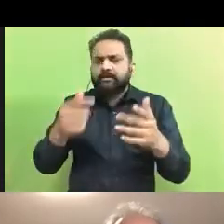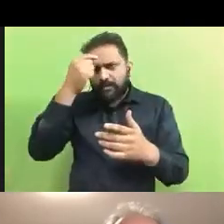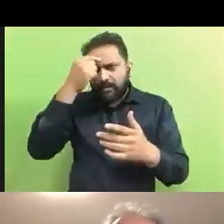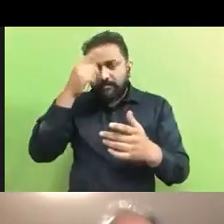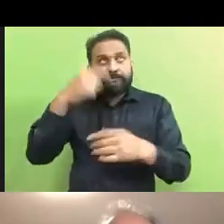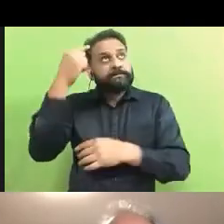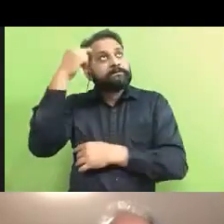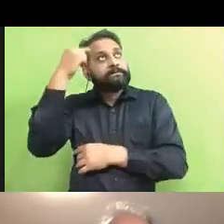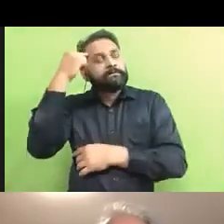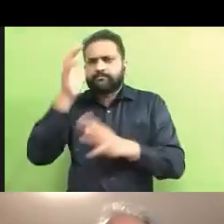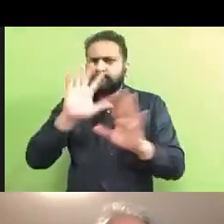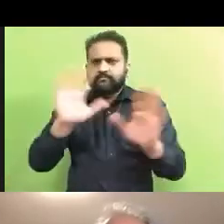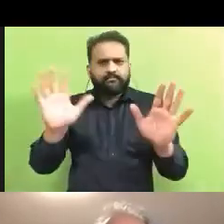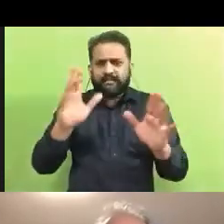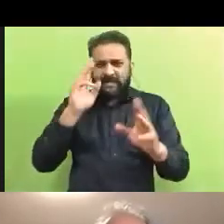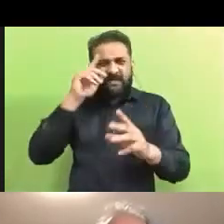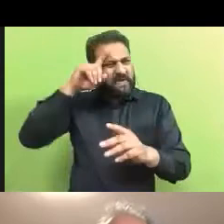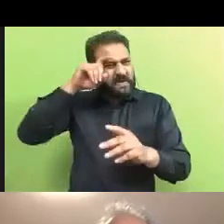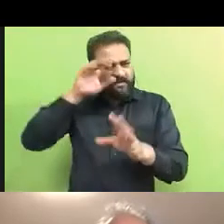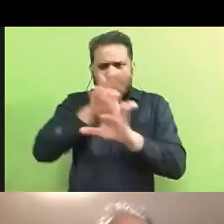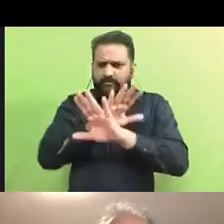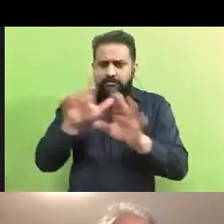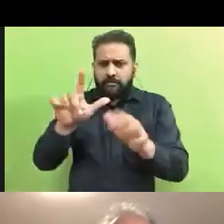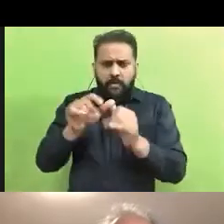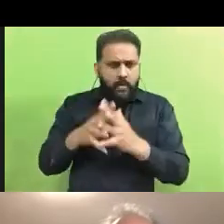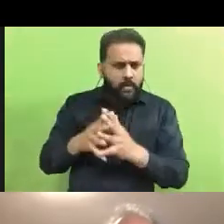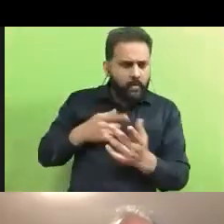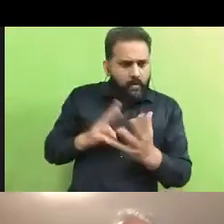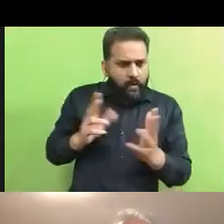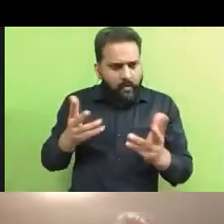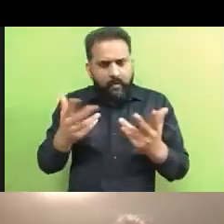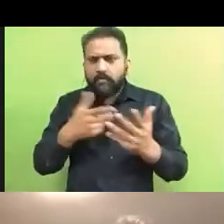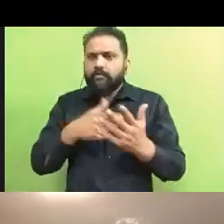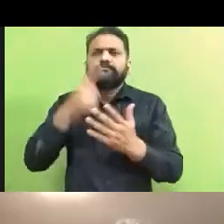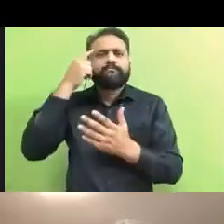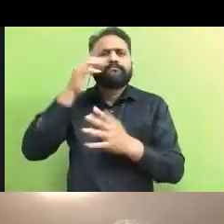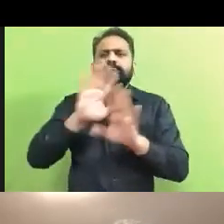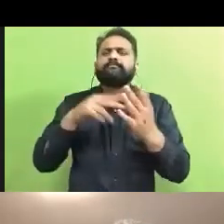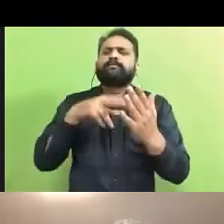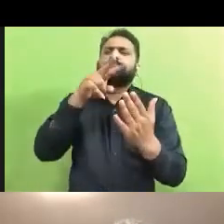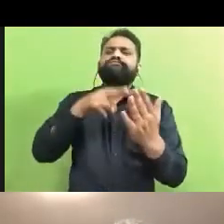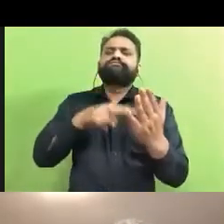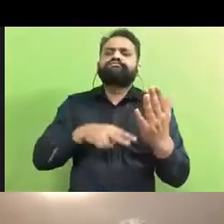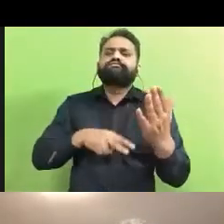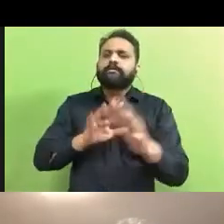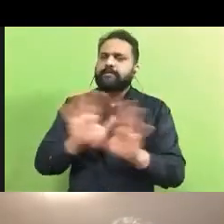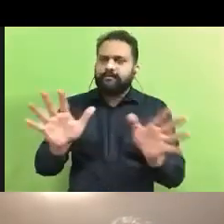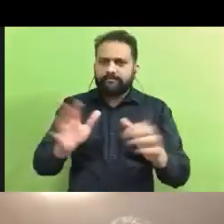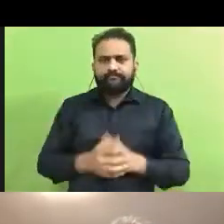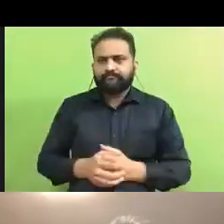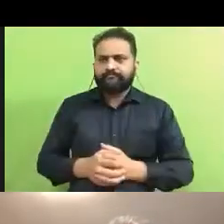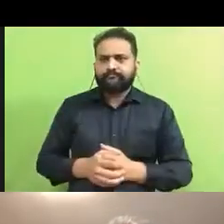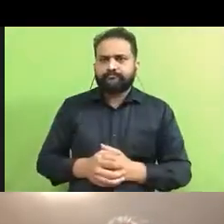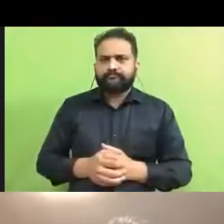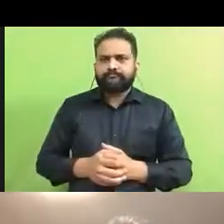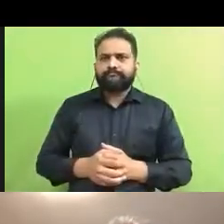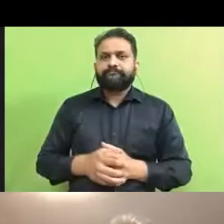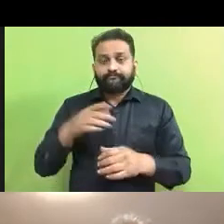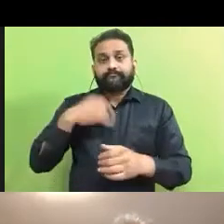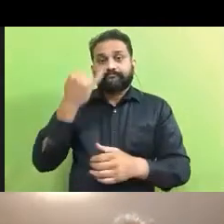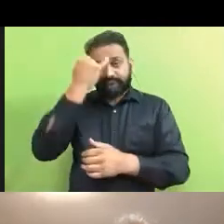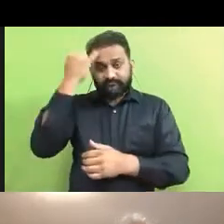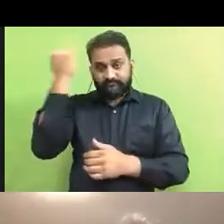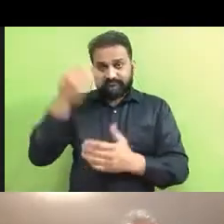without worrying about law or anything so just do that then i suggest that we should do the second